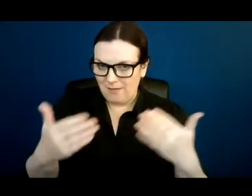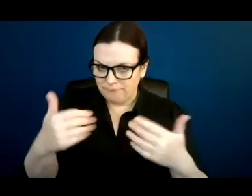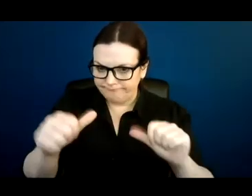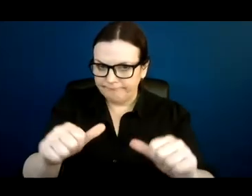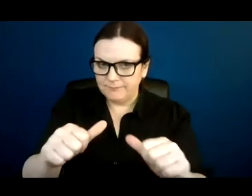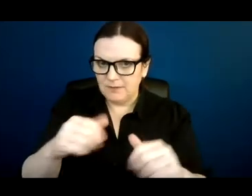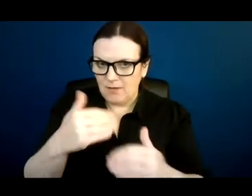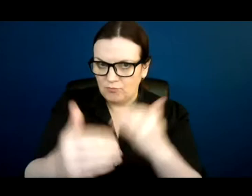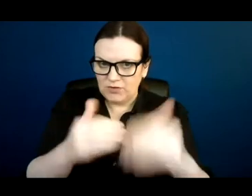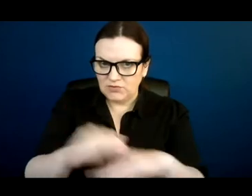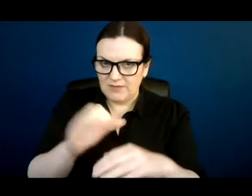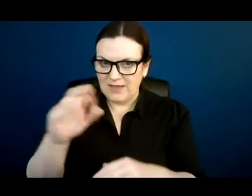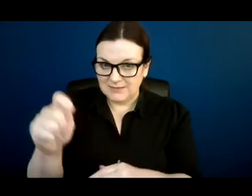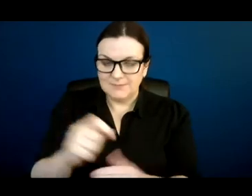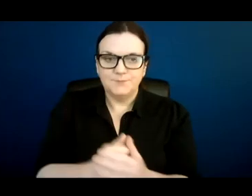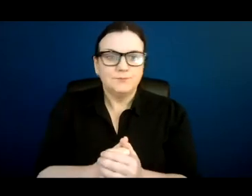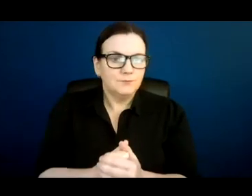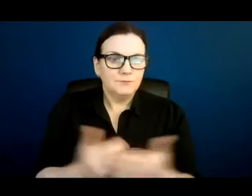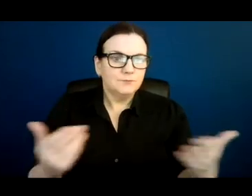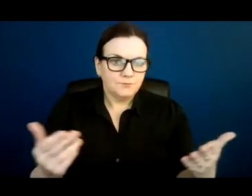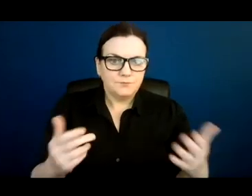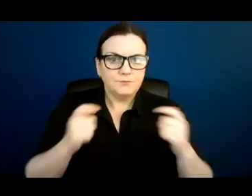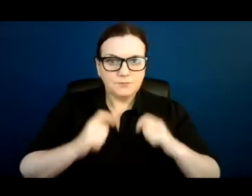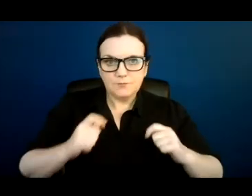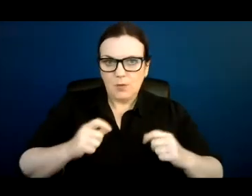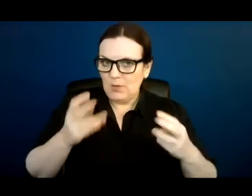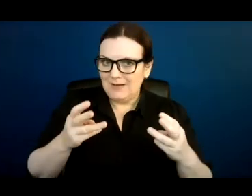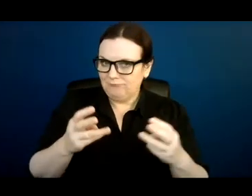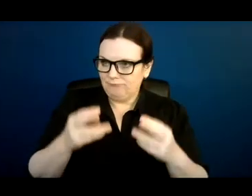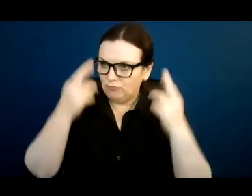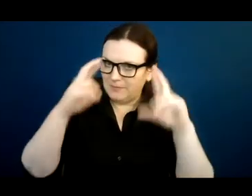solicitors and solicitors will act for relevant persons and interveners and it will generate